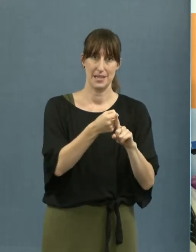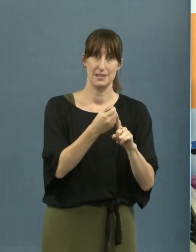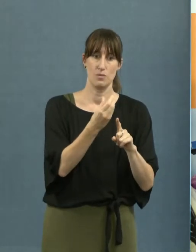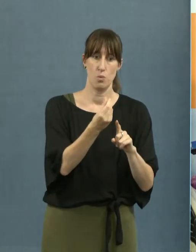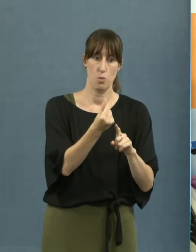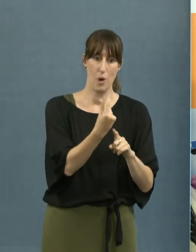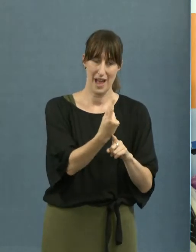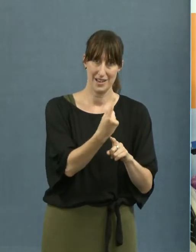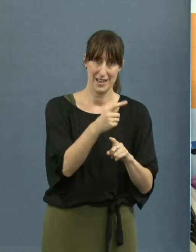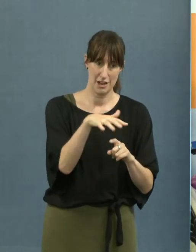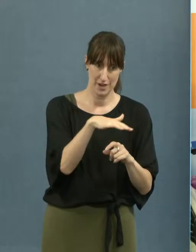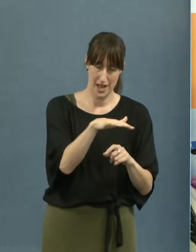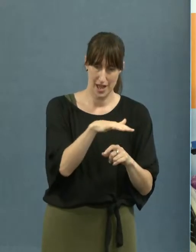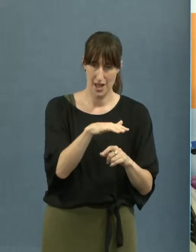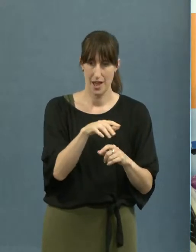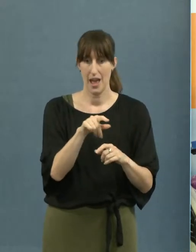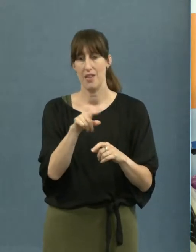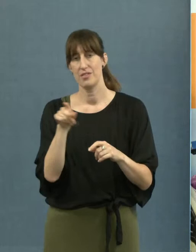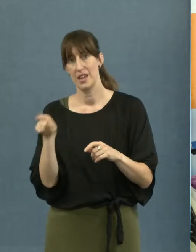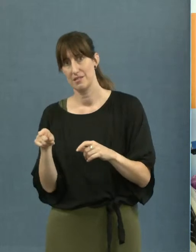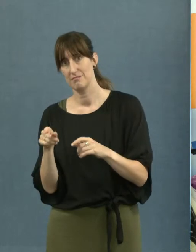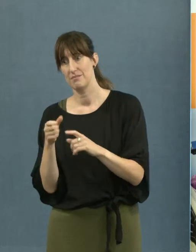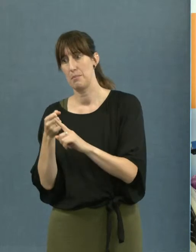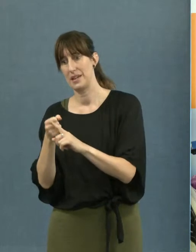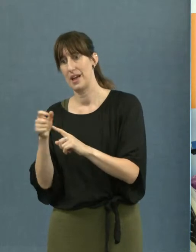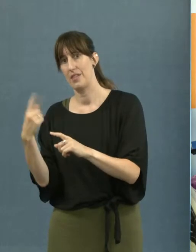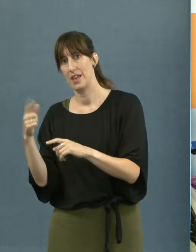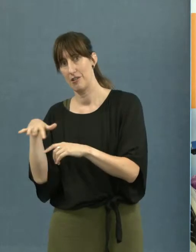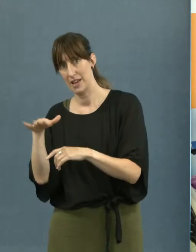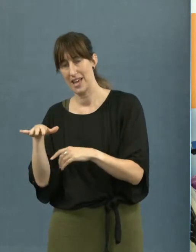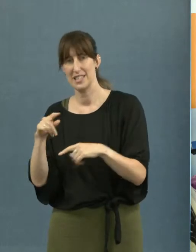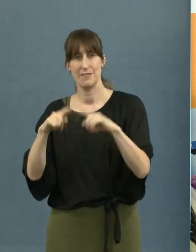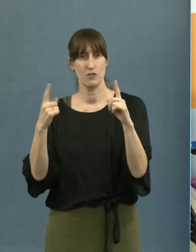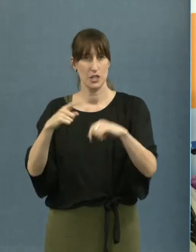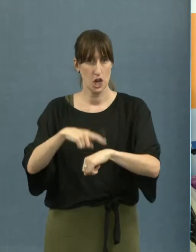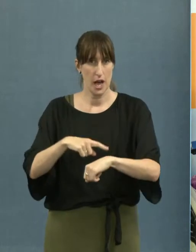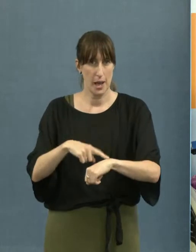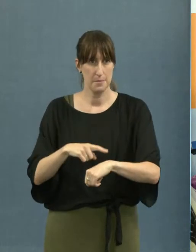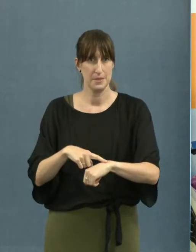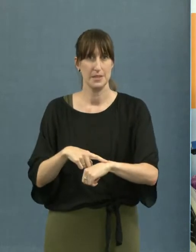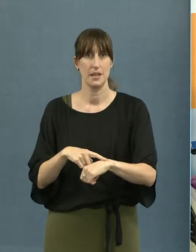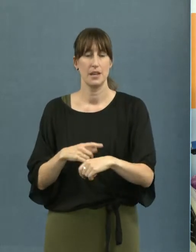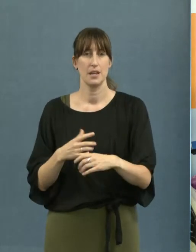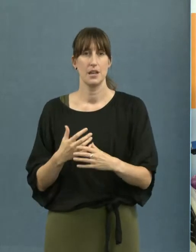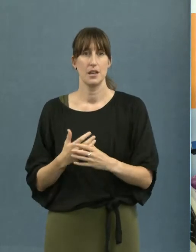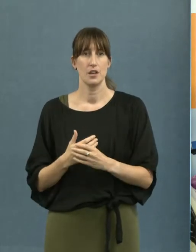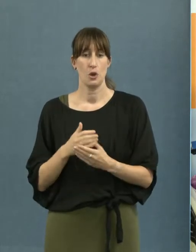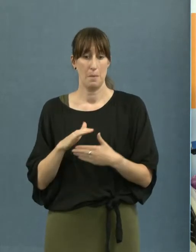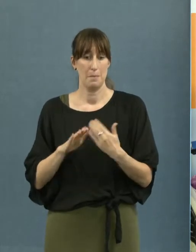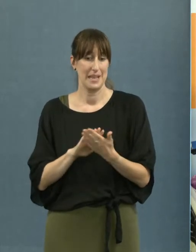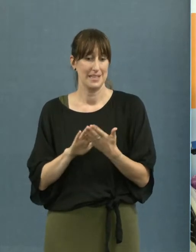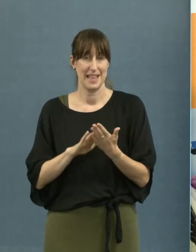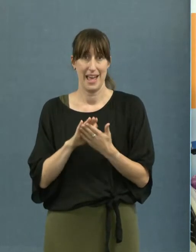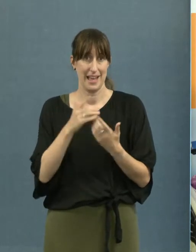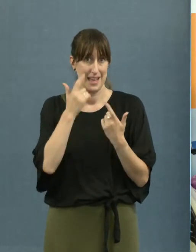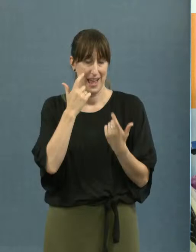work force has been the major issue behind not being able to provide care, and what we're